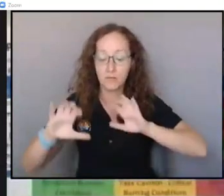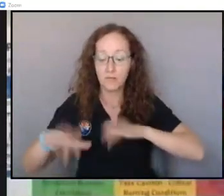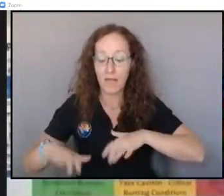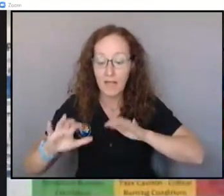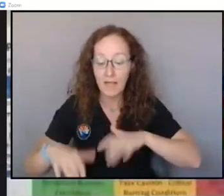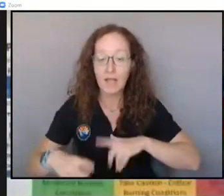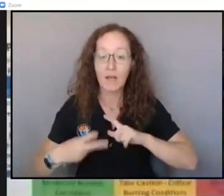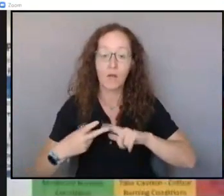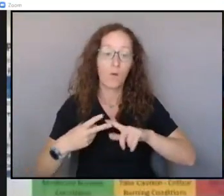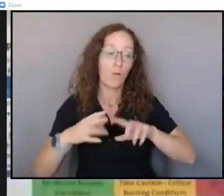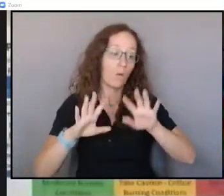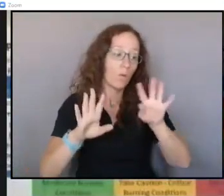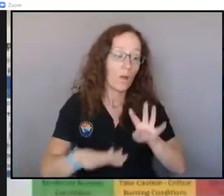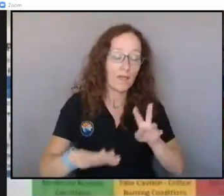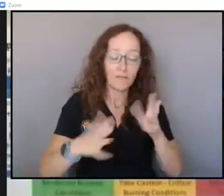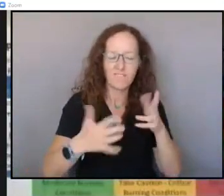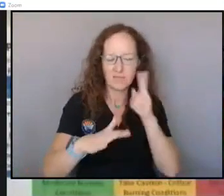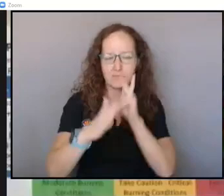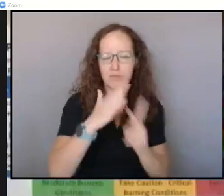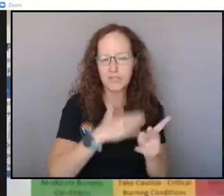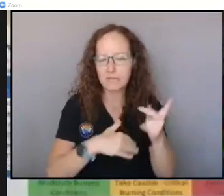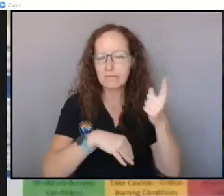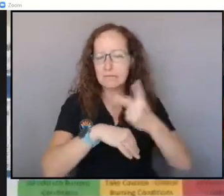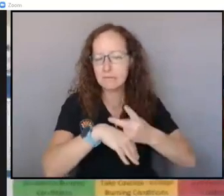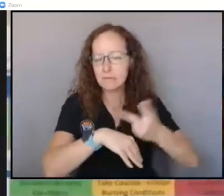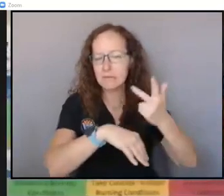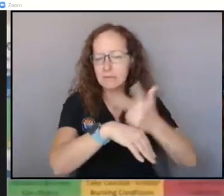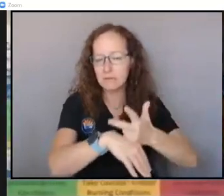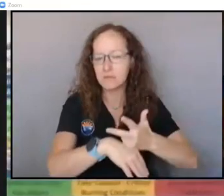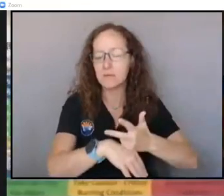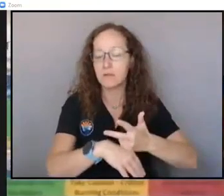THINK BETWEEN ALL THREE ICs BETWEEN THE SOUTH, WEST AND